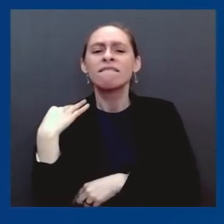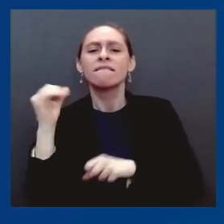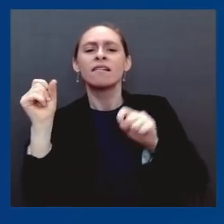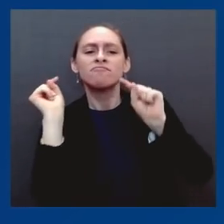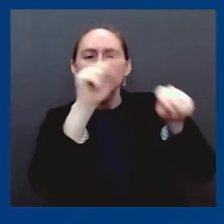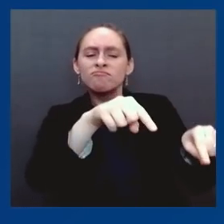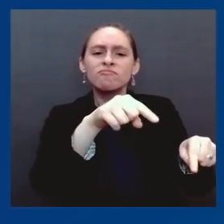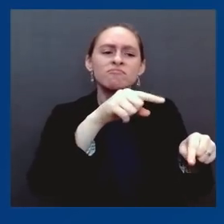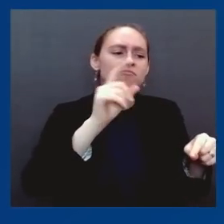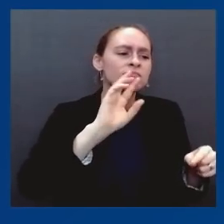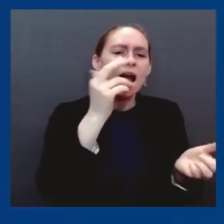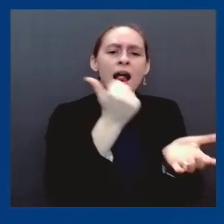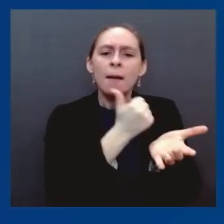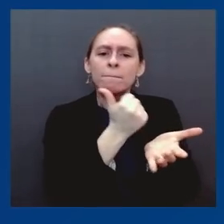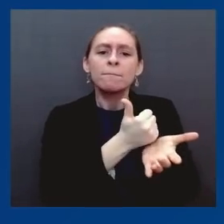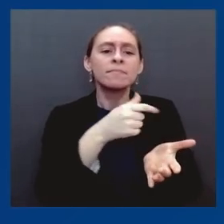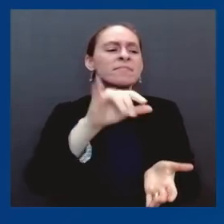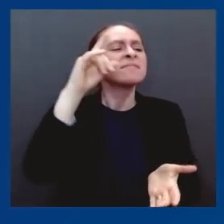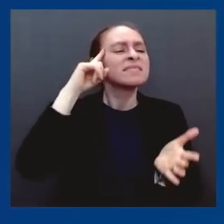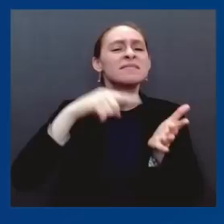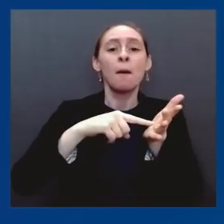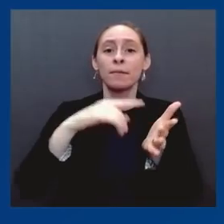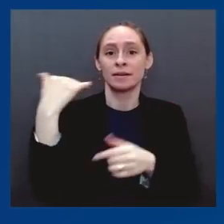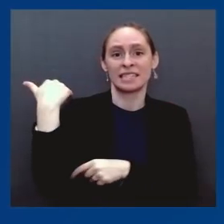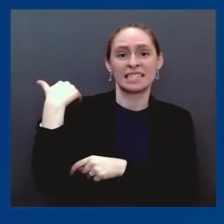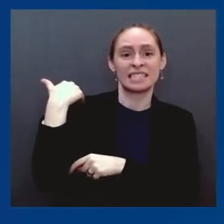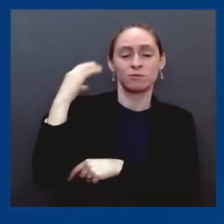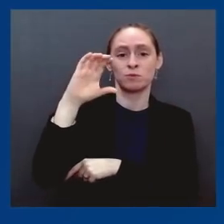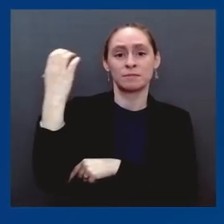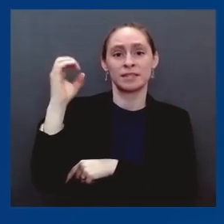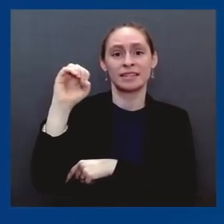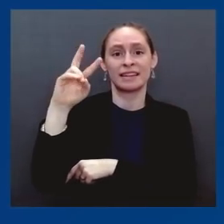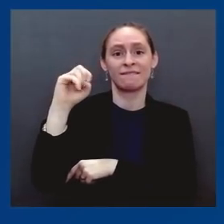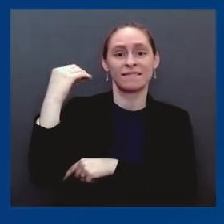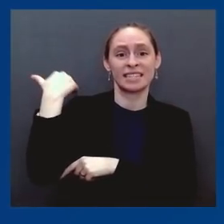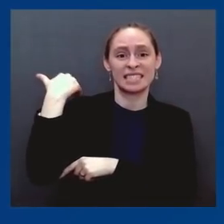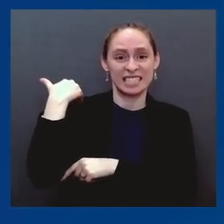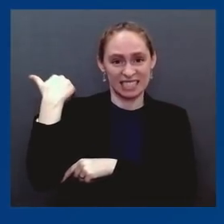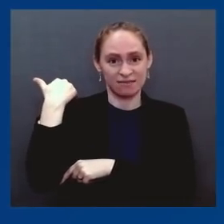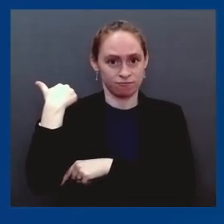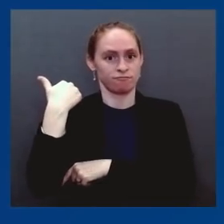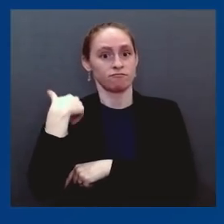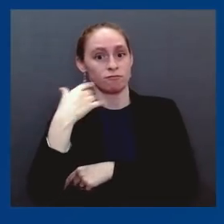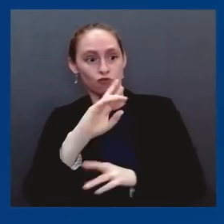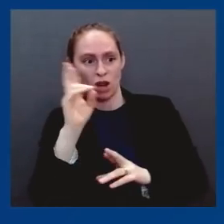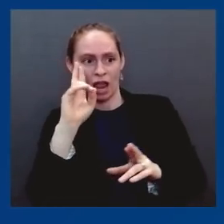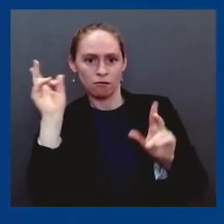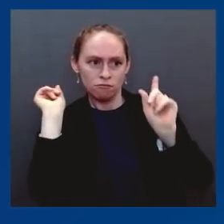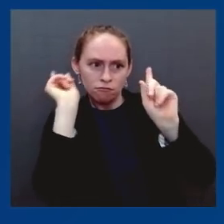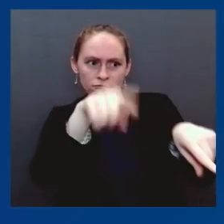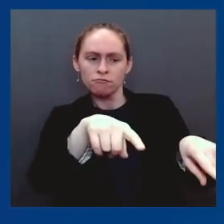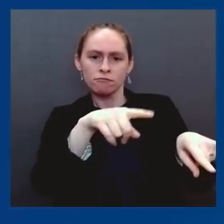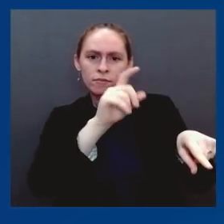to help administer treatments in Maricopa and Pima counties, as well as in Tribal communities.